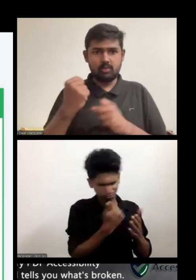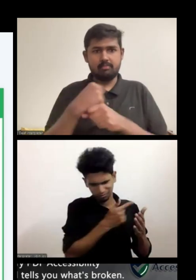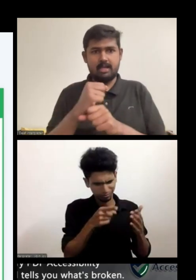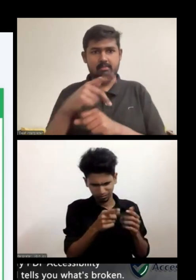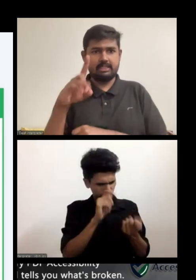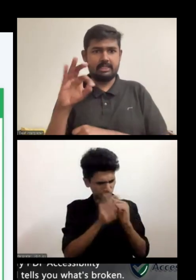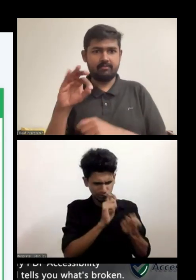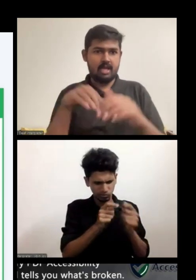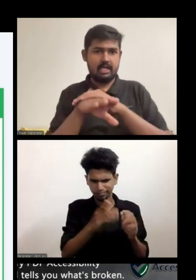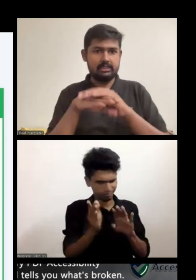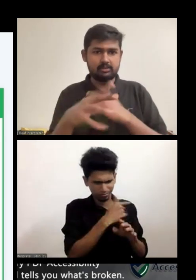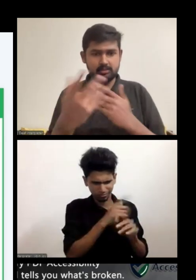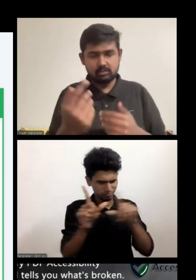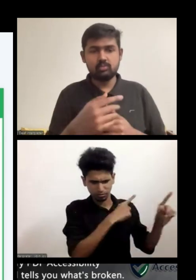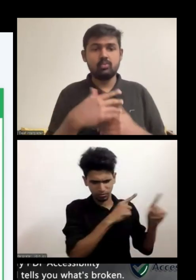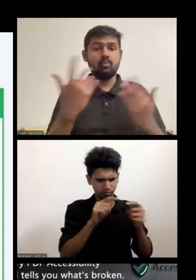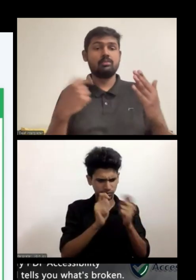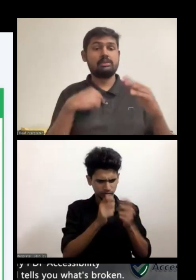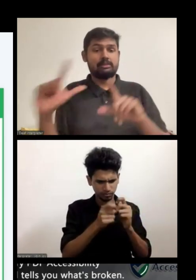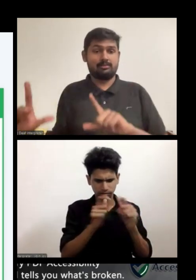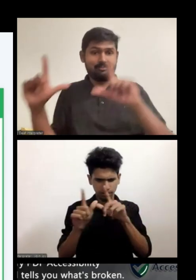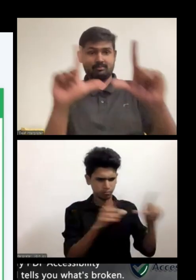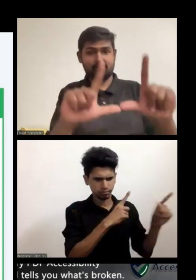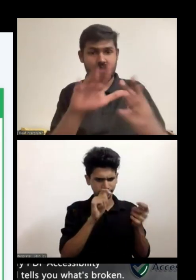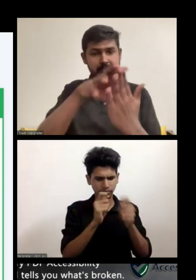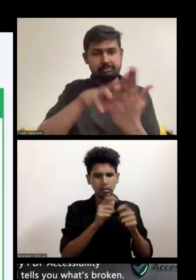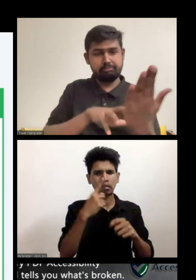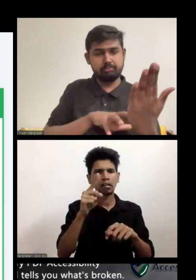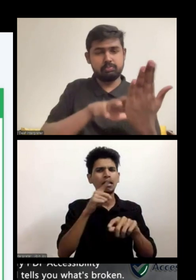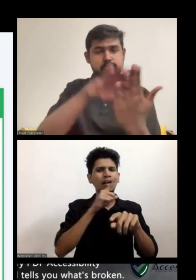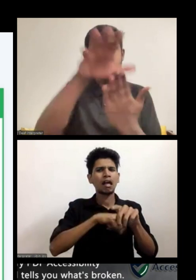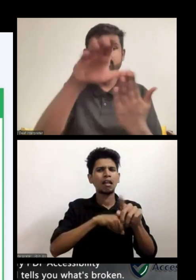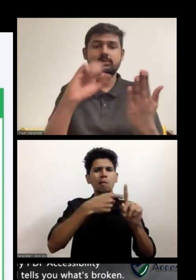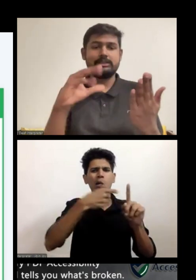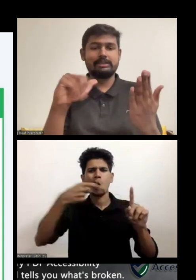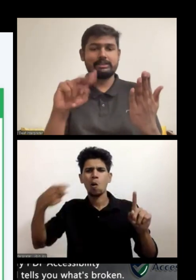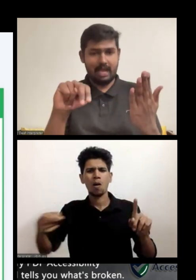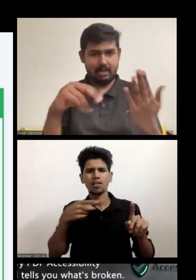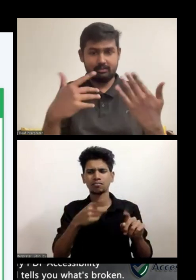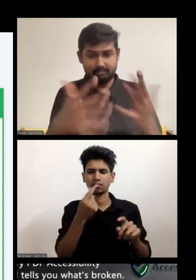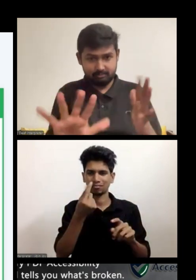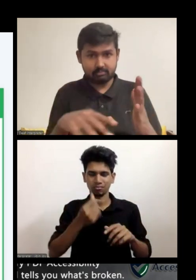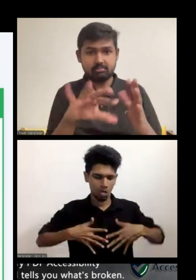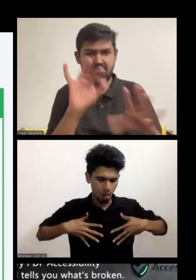do it manually. But it takes a lot of time and it requires a lot of money to spend. It can hit on your pockets.